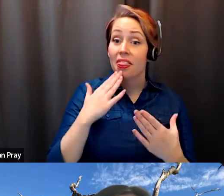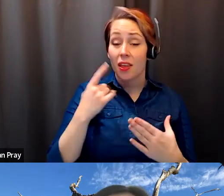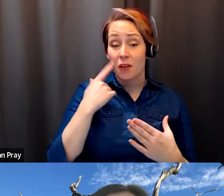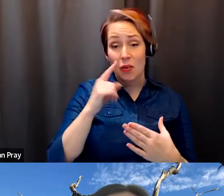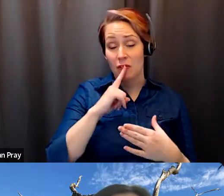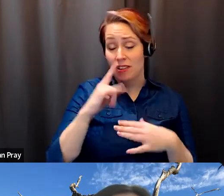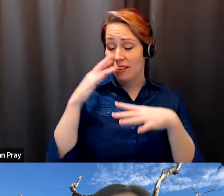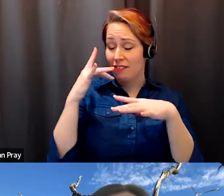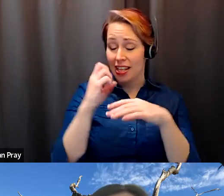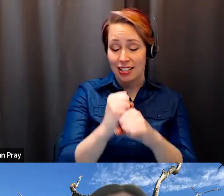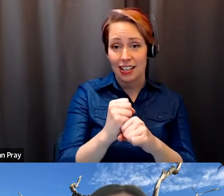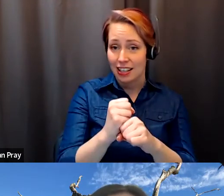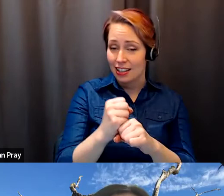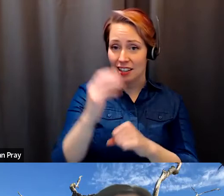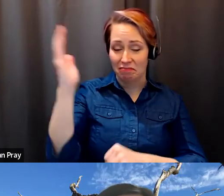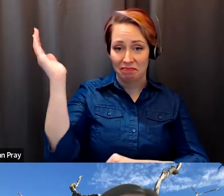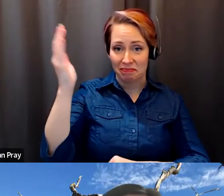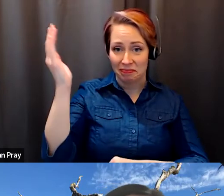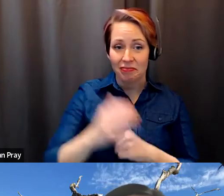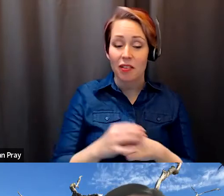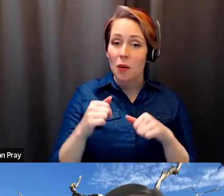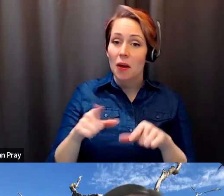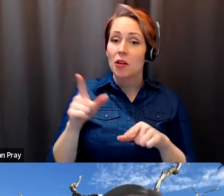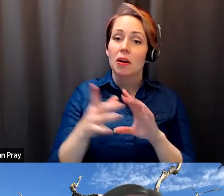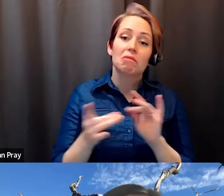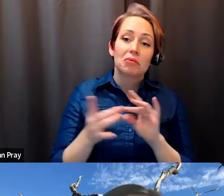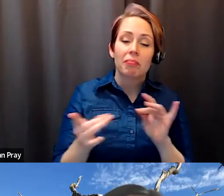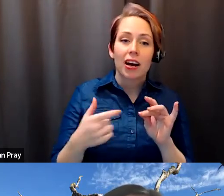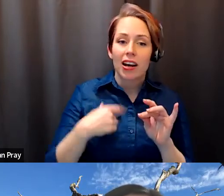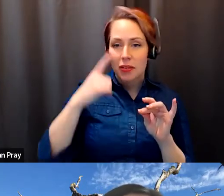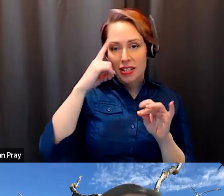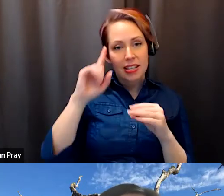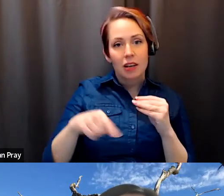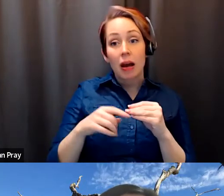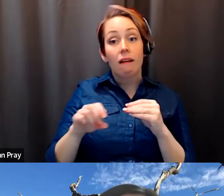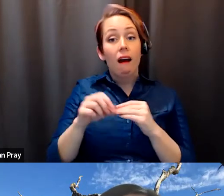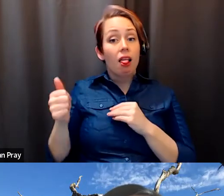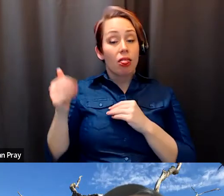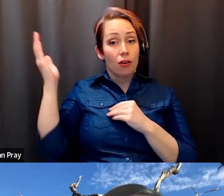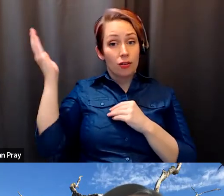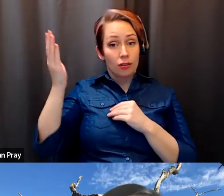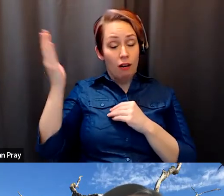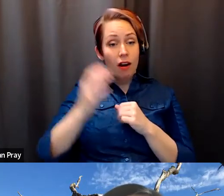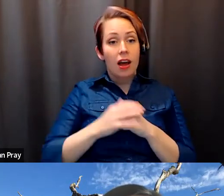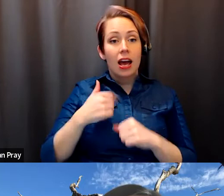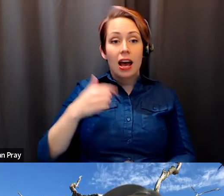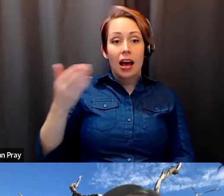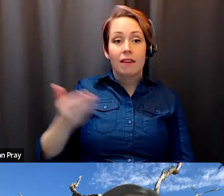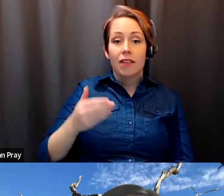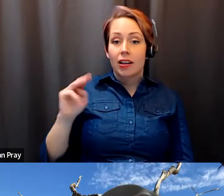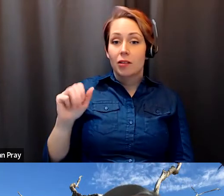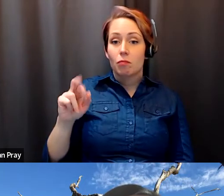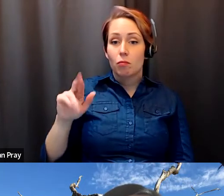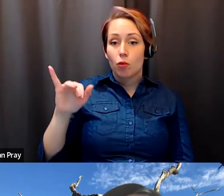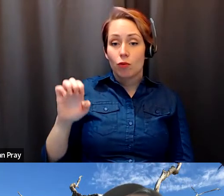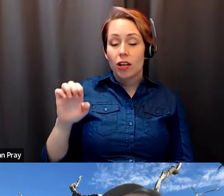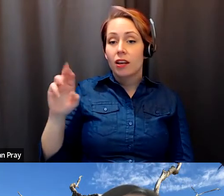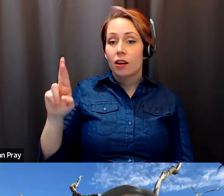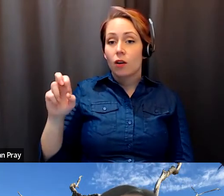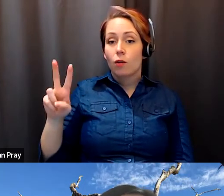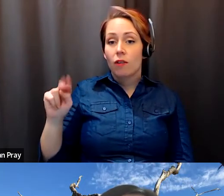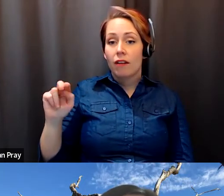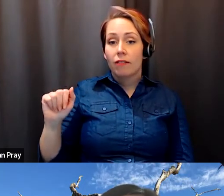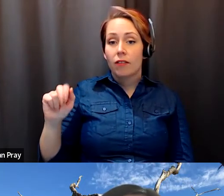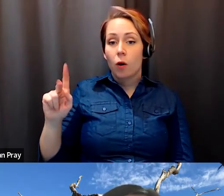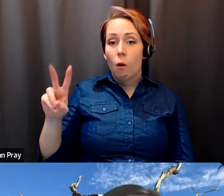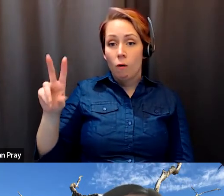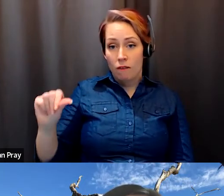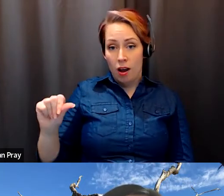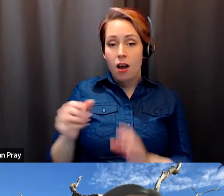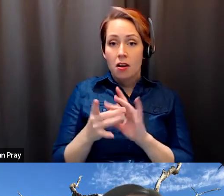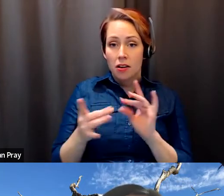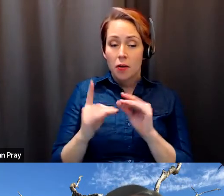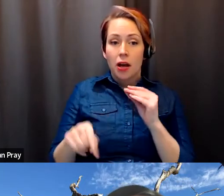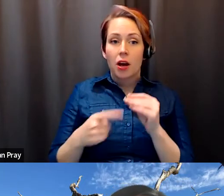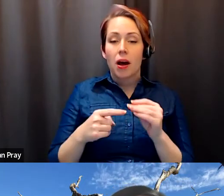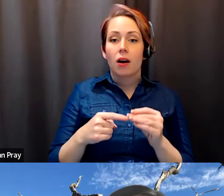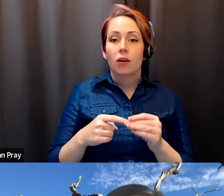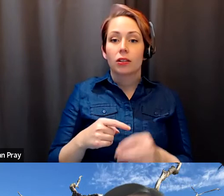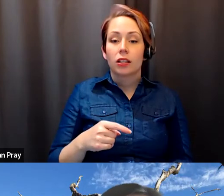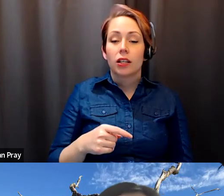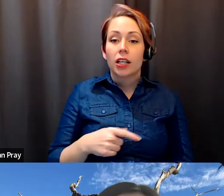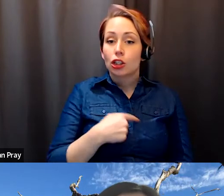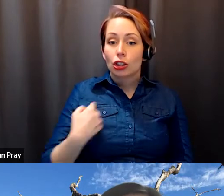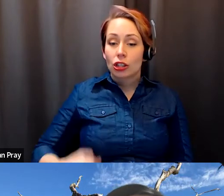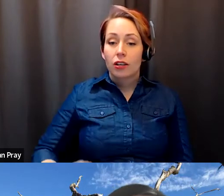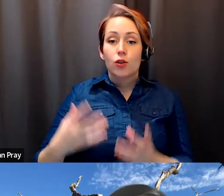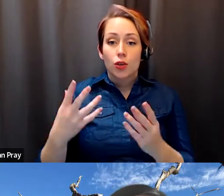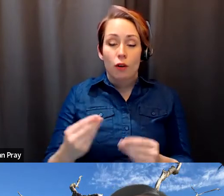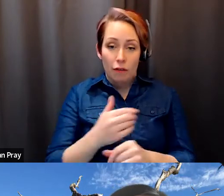Shellen Xiao Wu: Talk as you were speaking I was thinking of a talk that I invited Marie rudnick over to give a talk, two years ago about China soft power efforts in Africa, and she was specifically looking at Ethiopia.